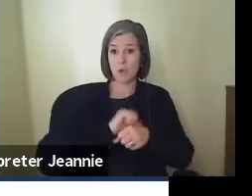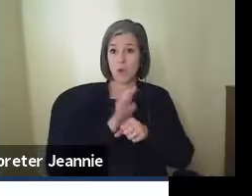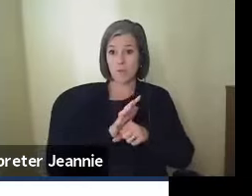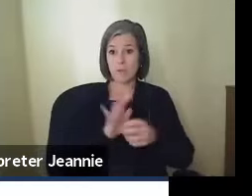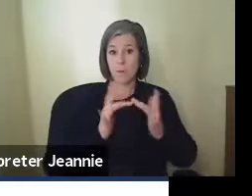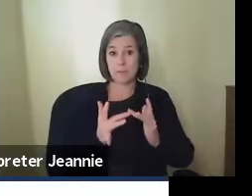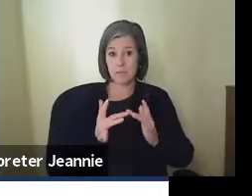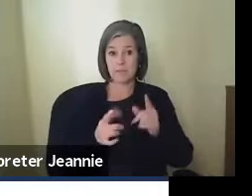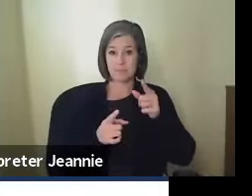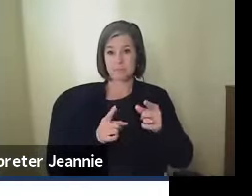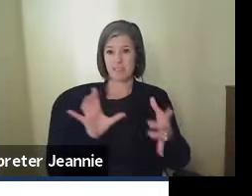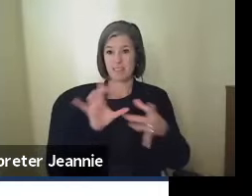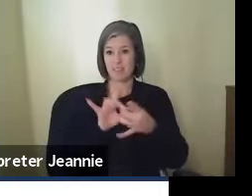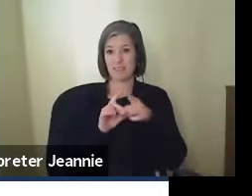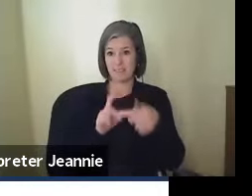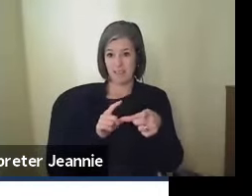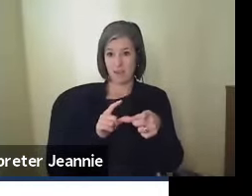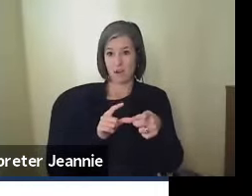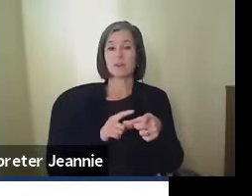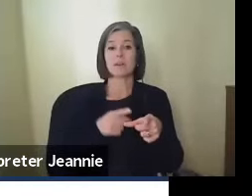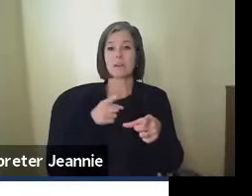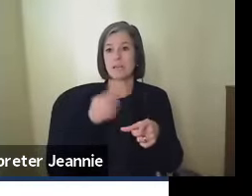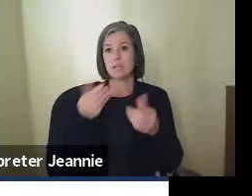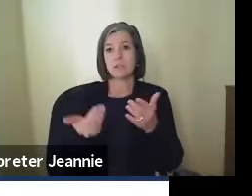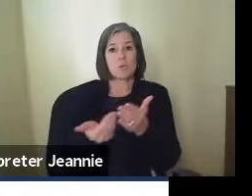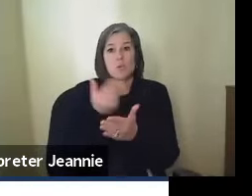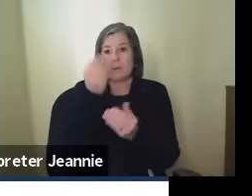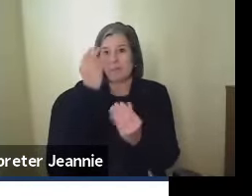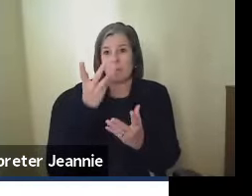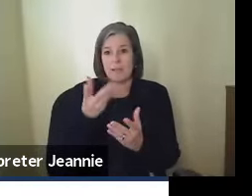direct link is here and it's updated regularly. That's your best source of information.